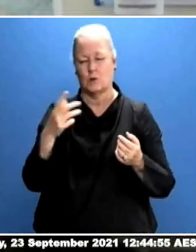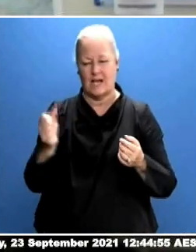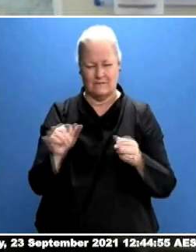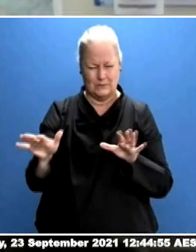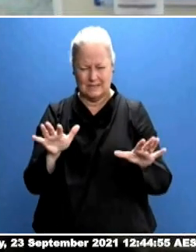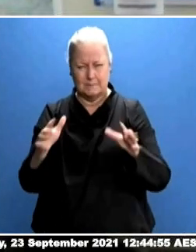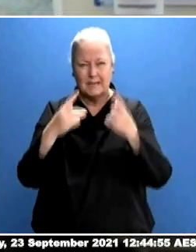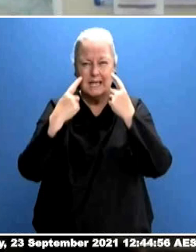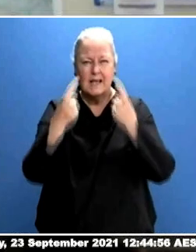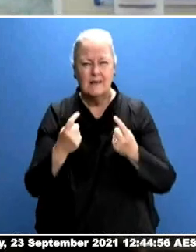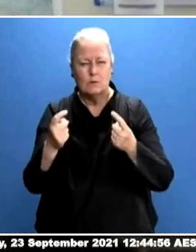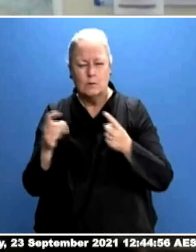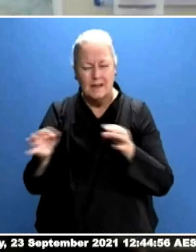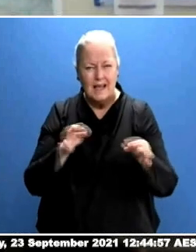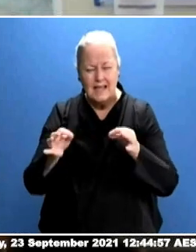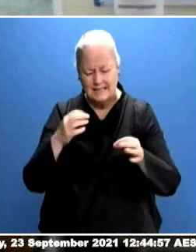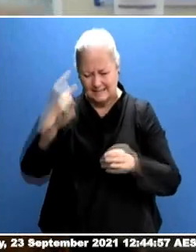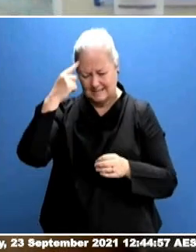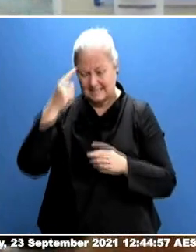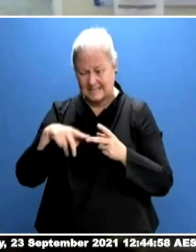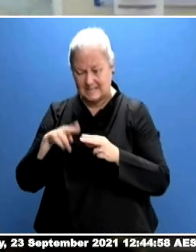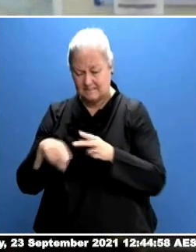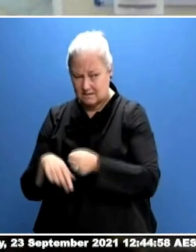cause trauma to this young person, we're going to deprive them of their